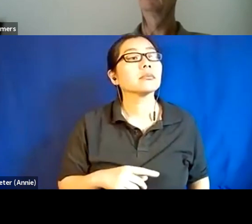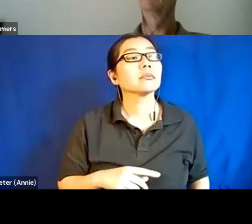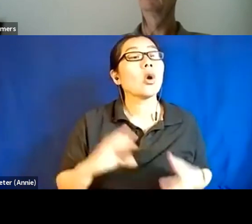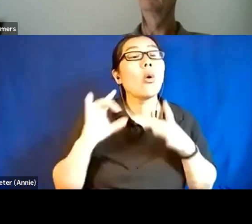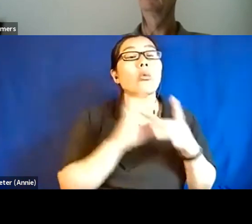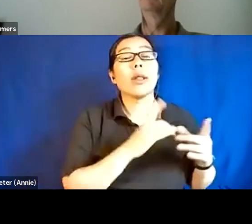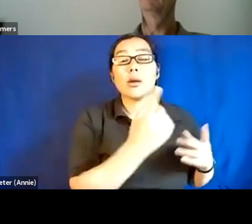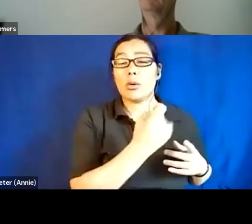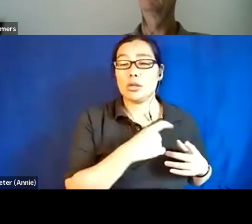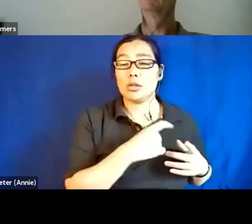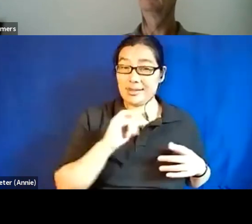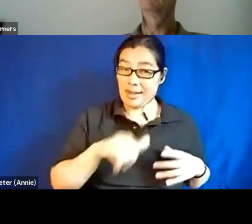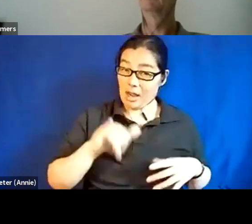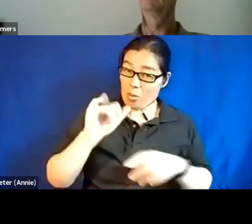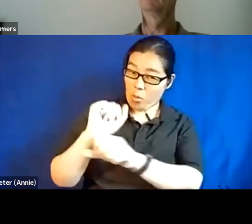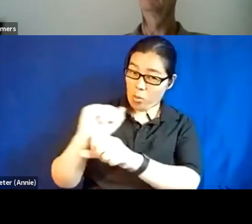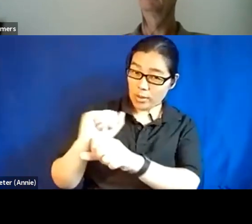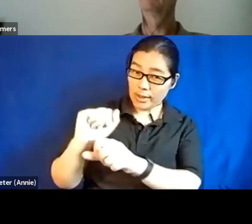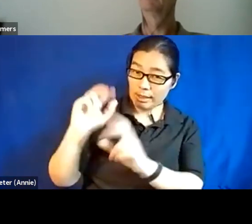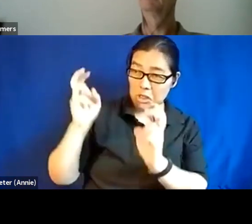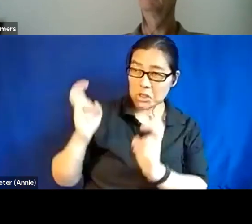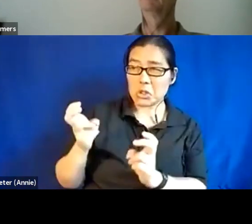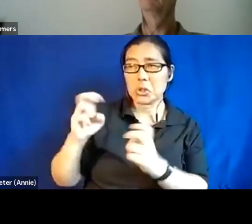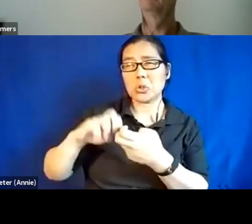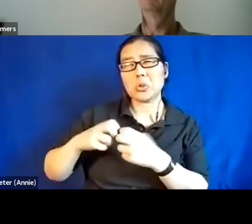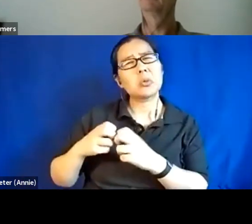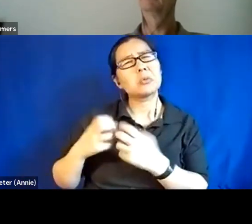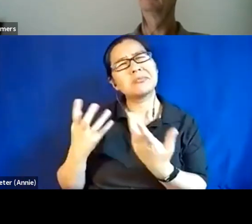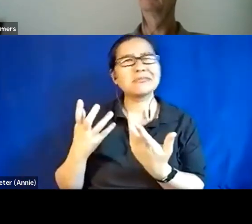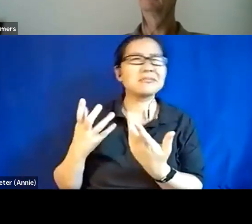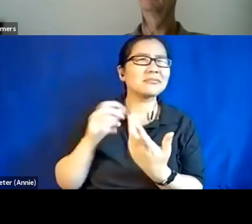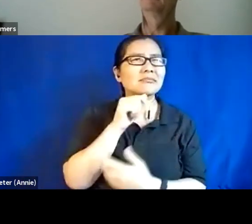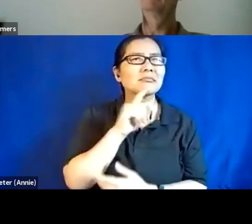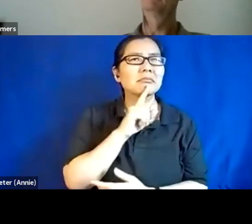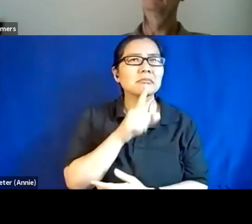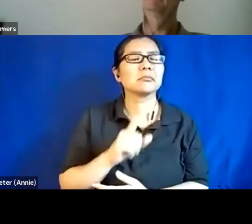really. There hasn't really been a -- we spend so much